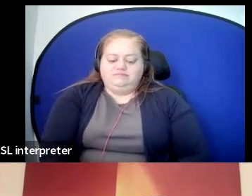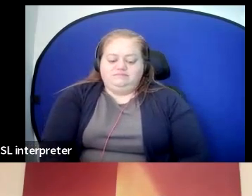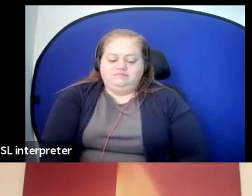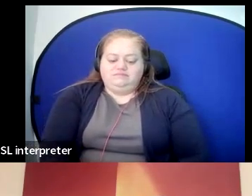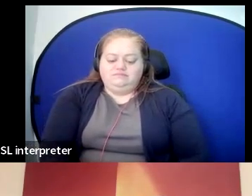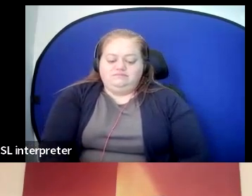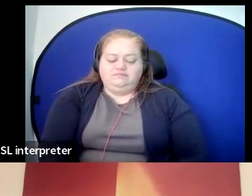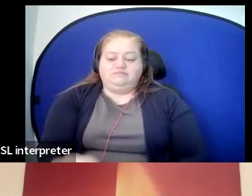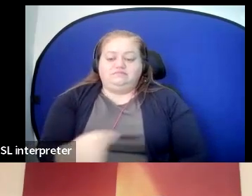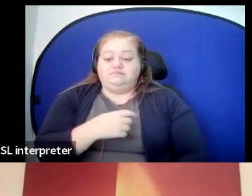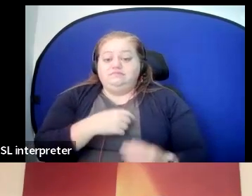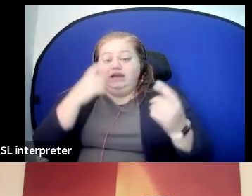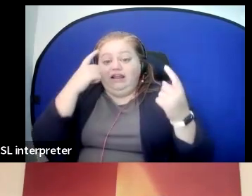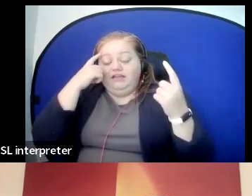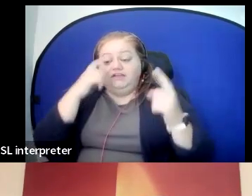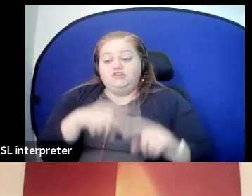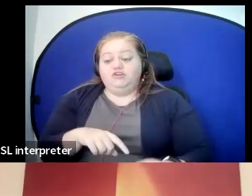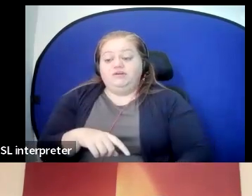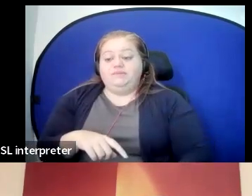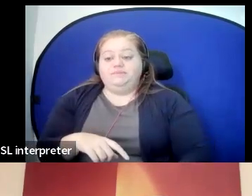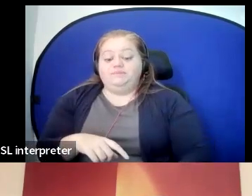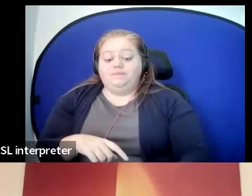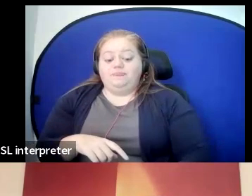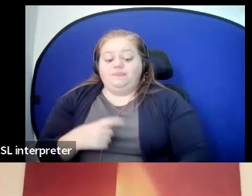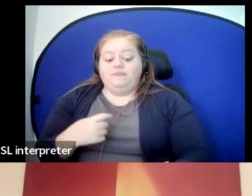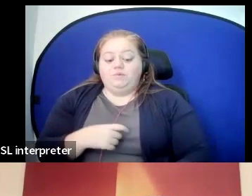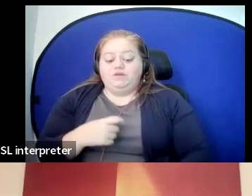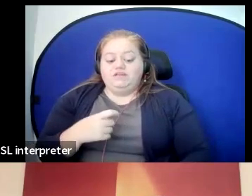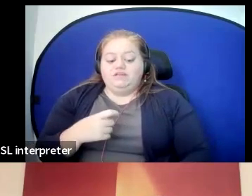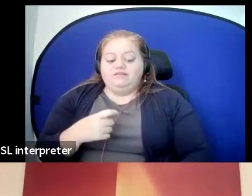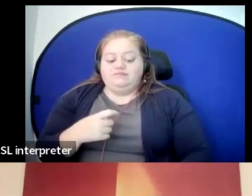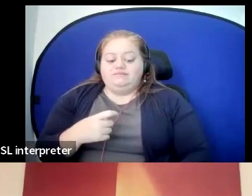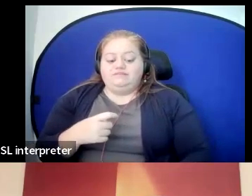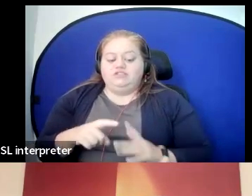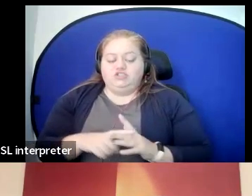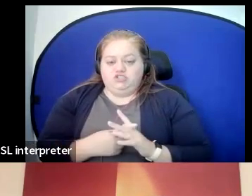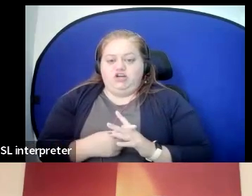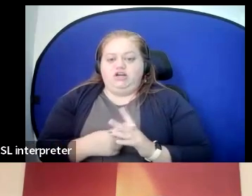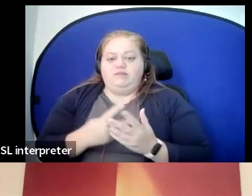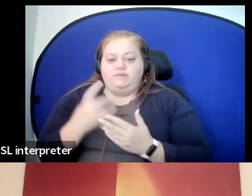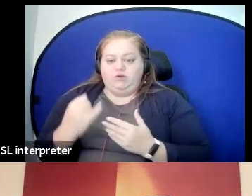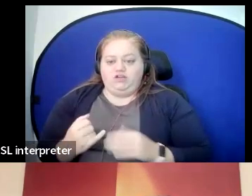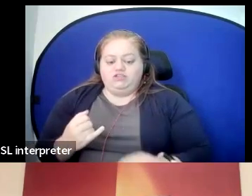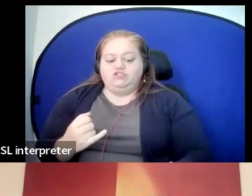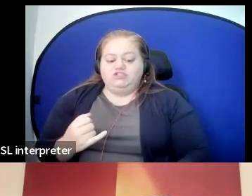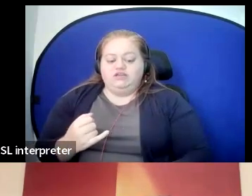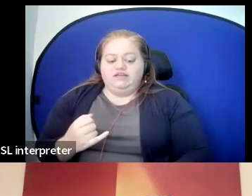We just started the-- or not just-- we started the project this past spring